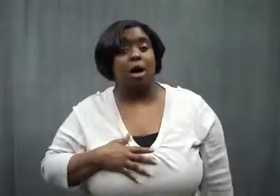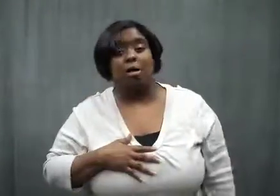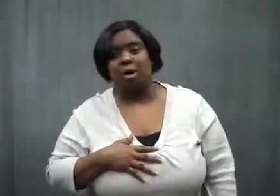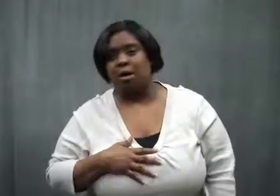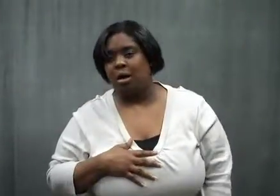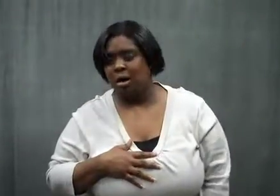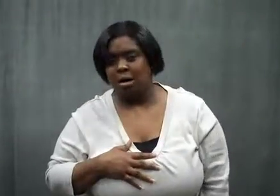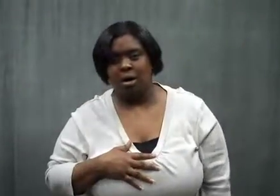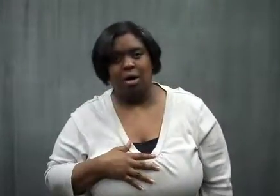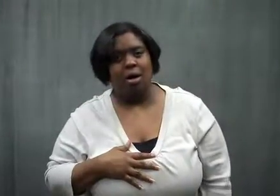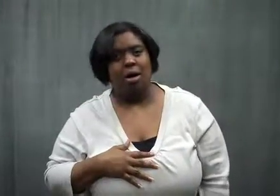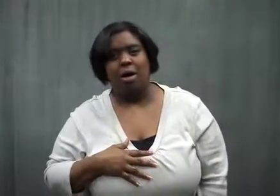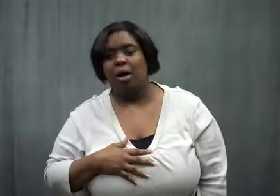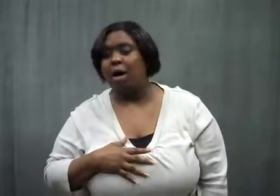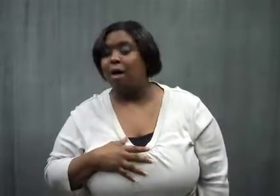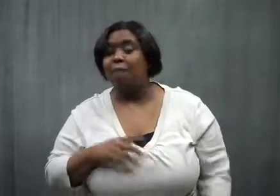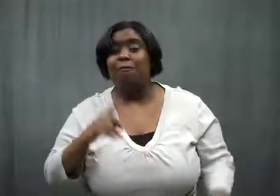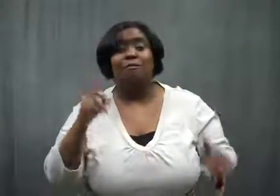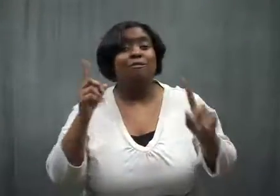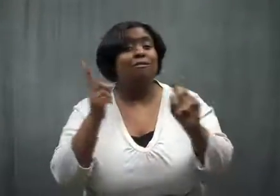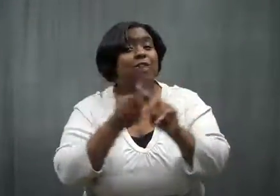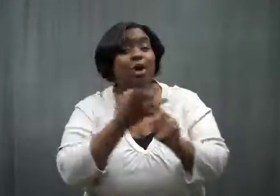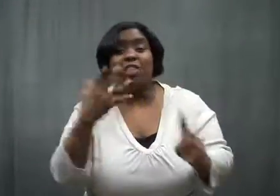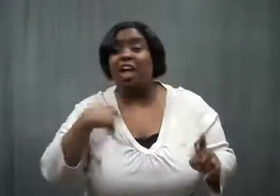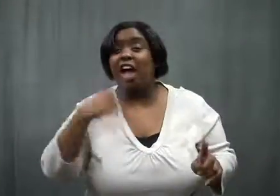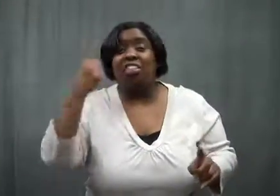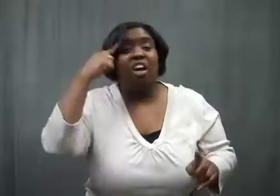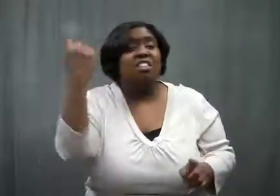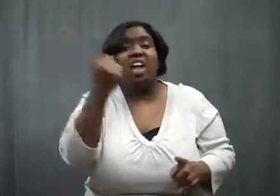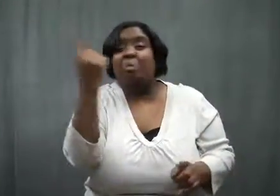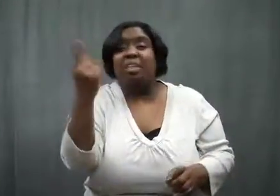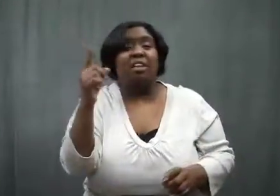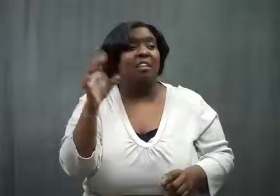When I first saw it, I thought it was something flying.